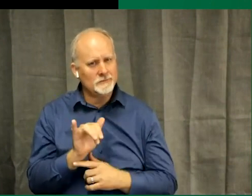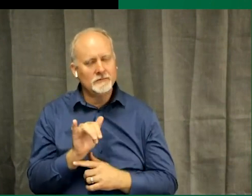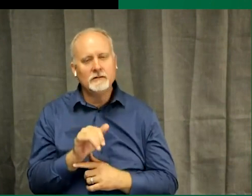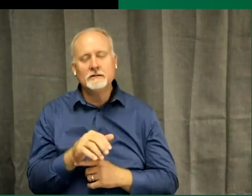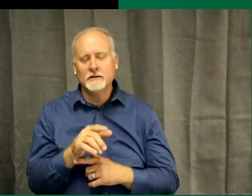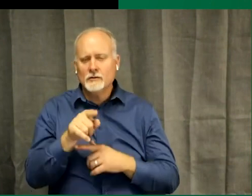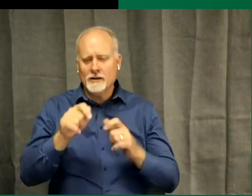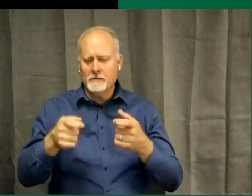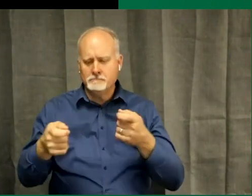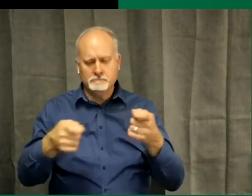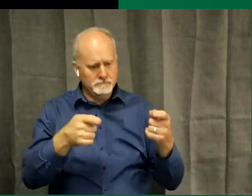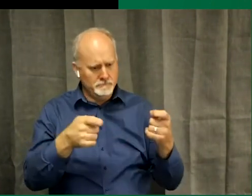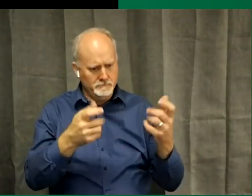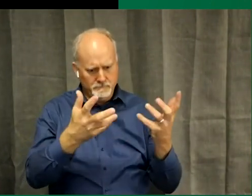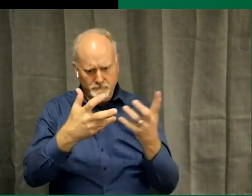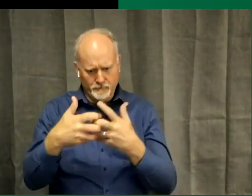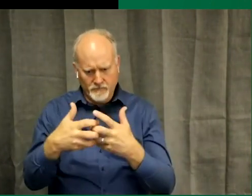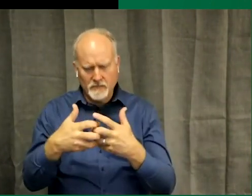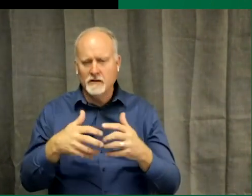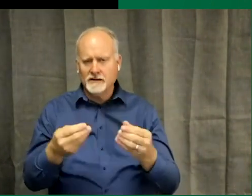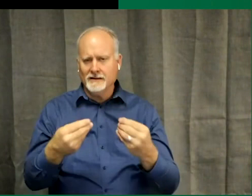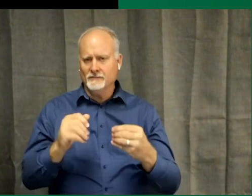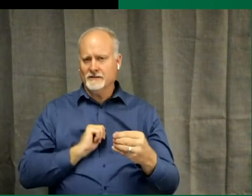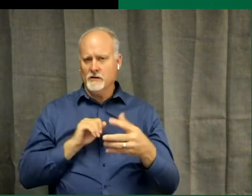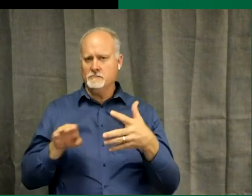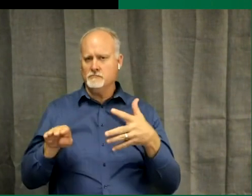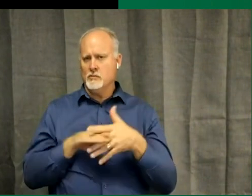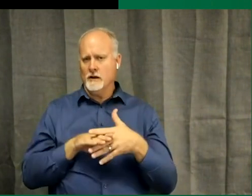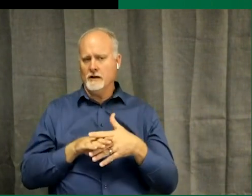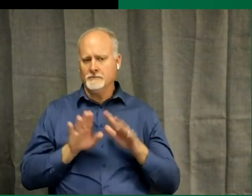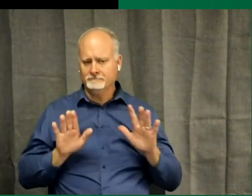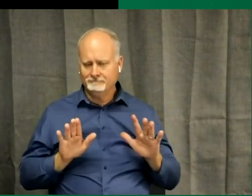everything while also giving yourself a break to kind of decompress and not be as overwhelmed